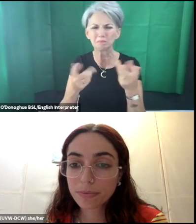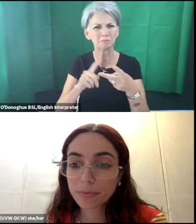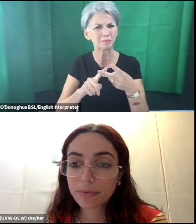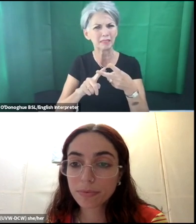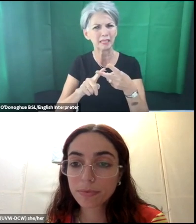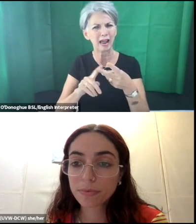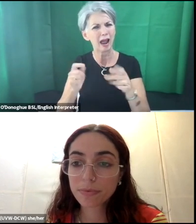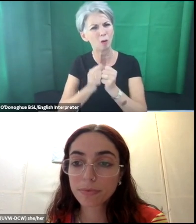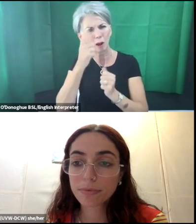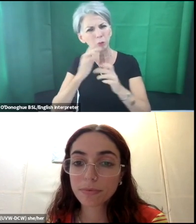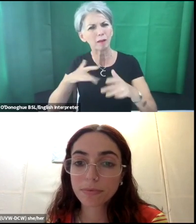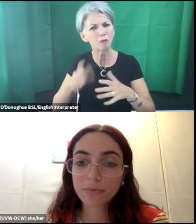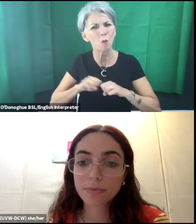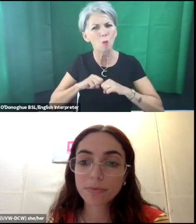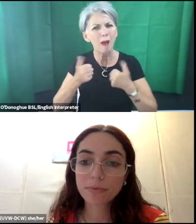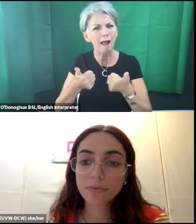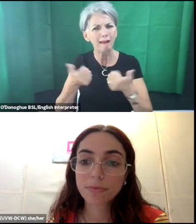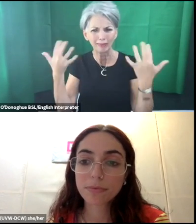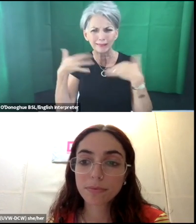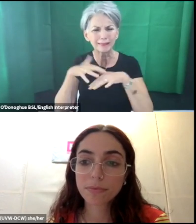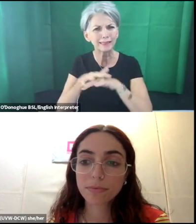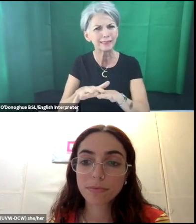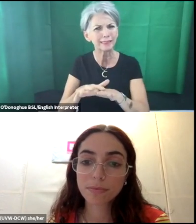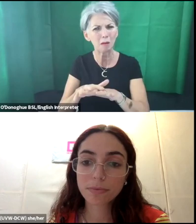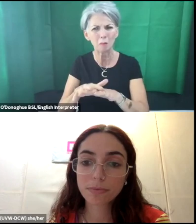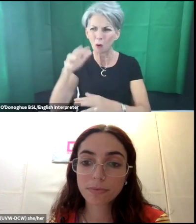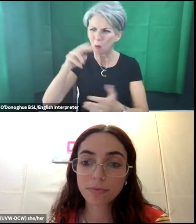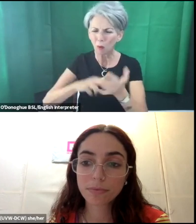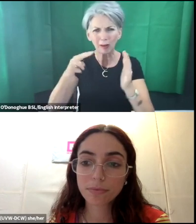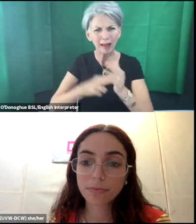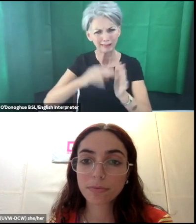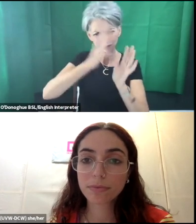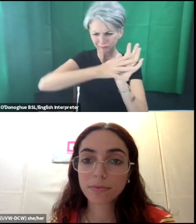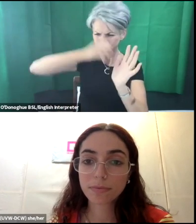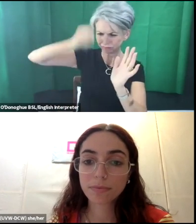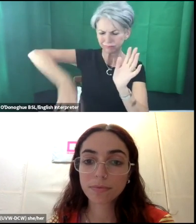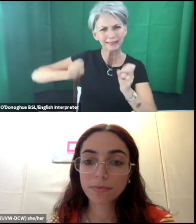mobilise and organise to dismantle those systems so that we can live better.